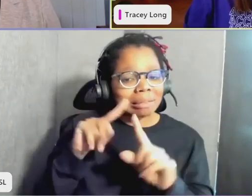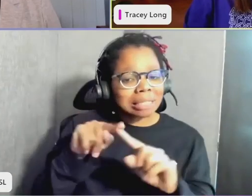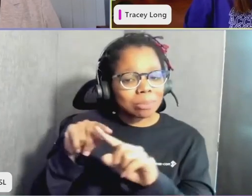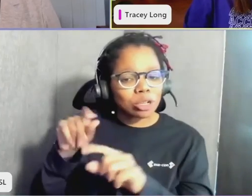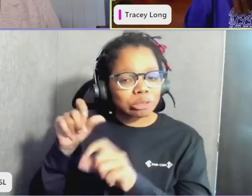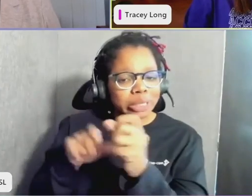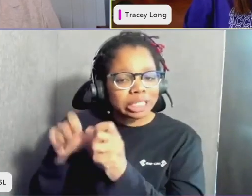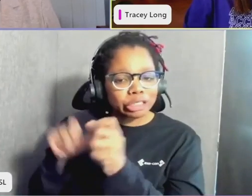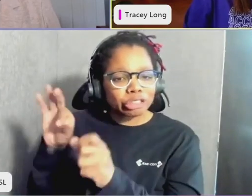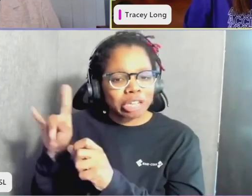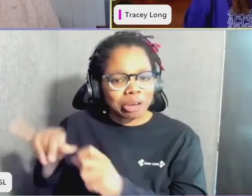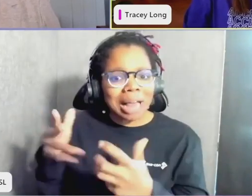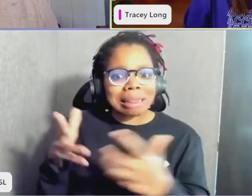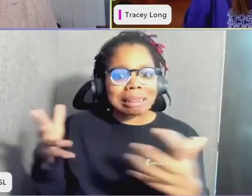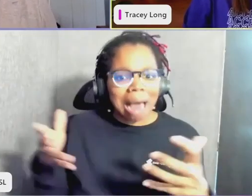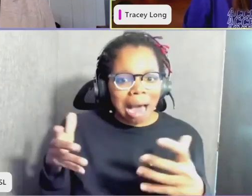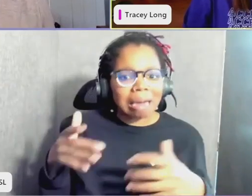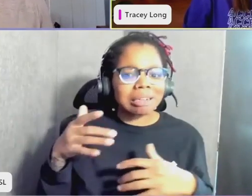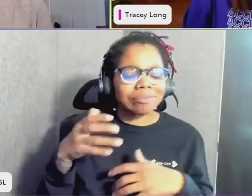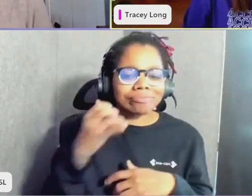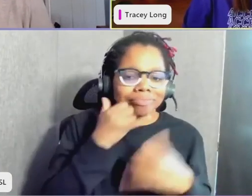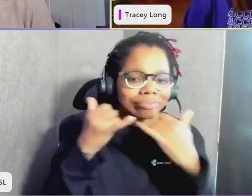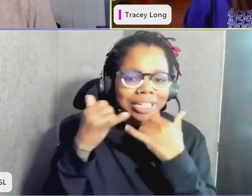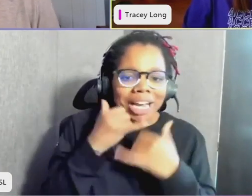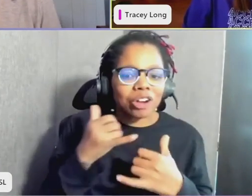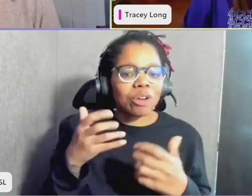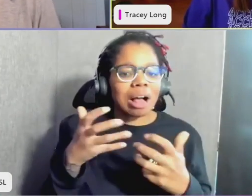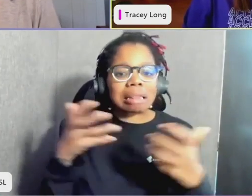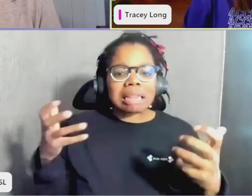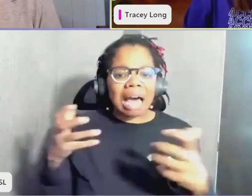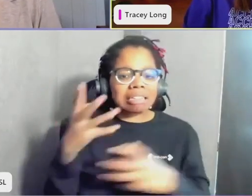[Tracey Long] Thank you. Next question, having different